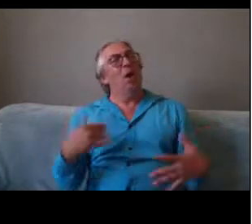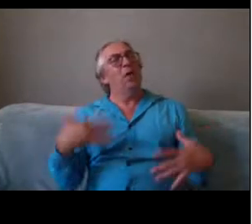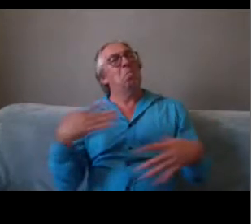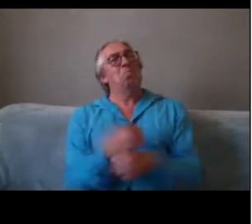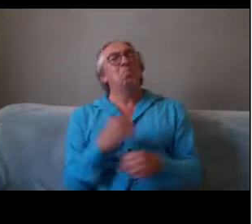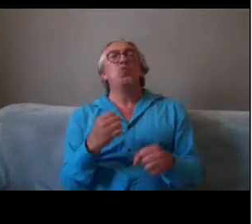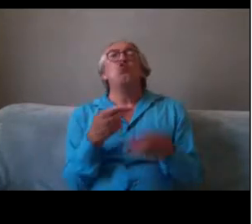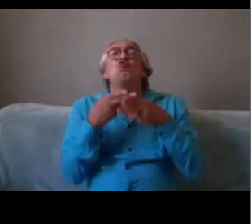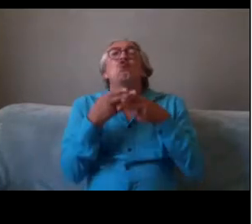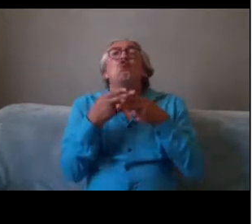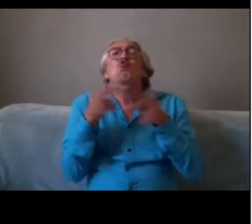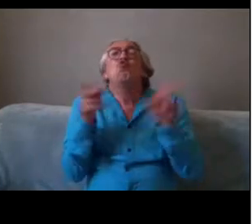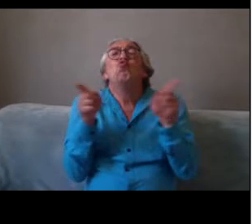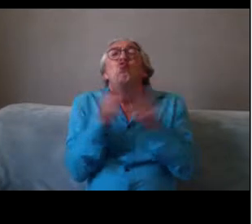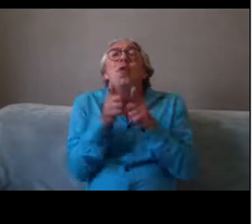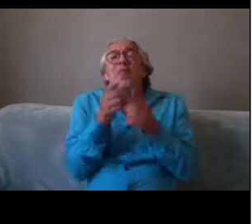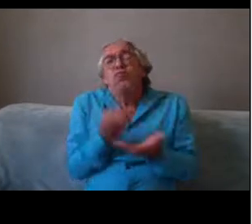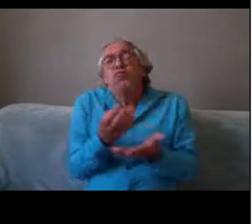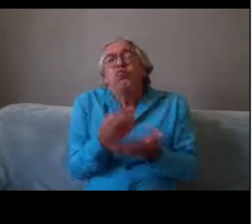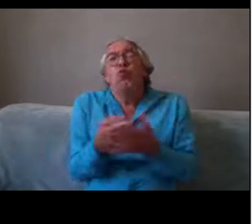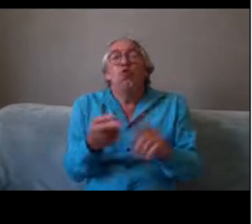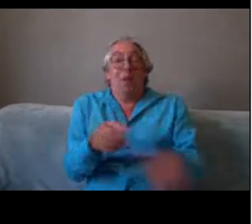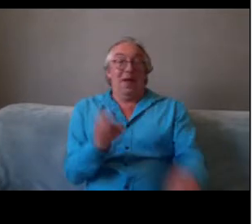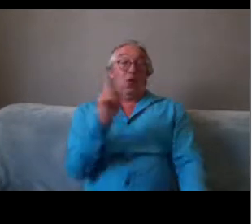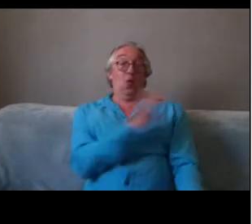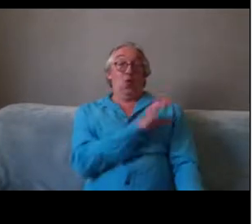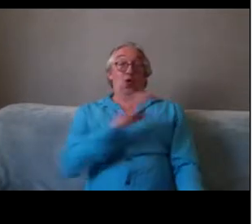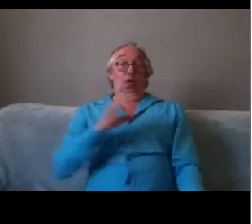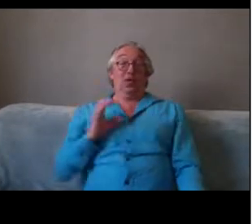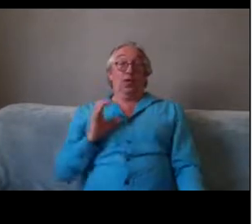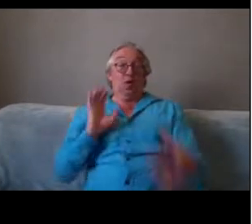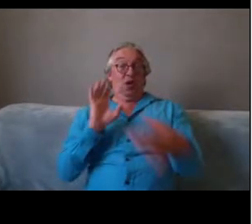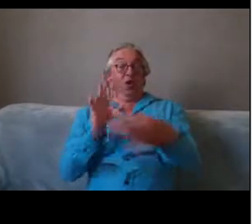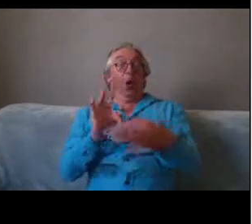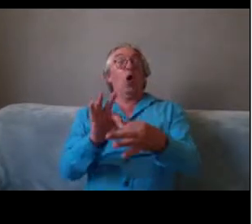by making simply the activities more accessible.